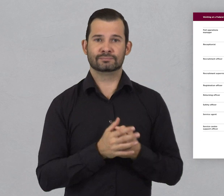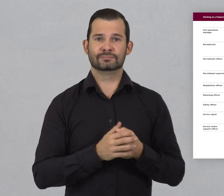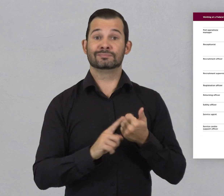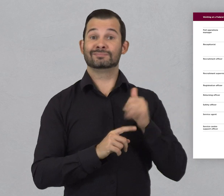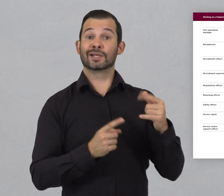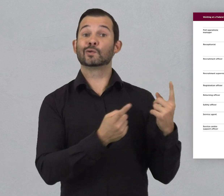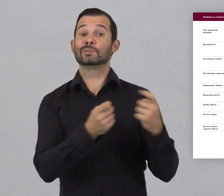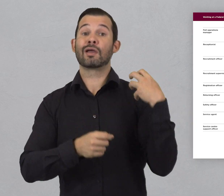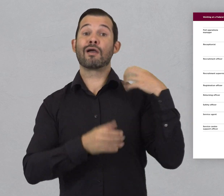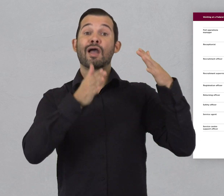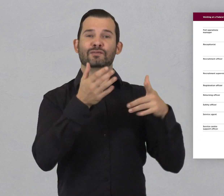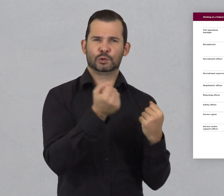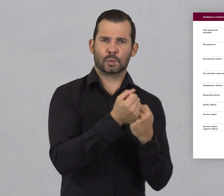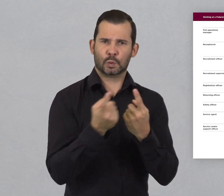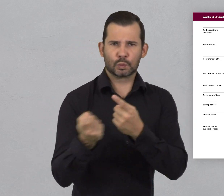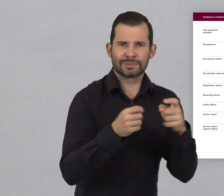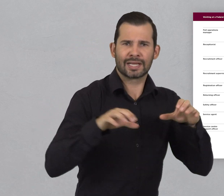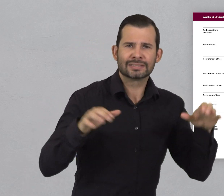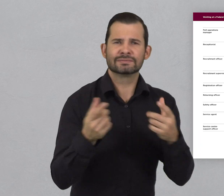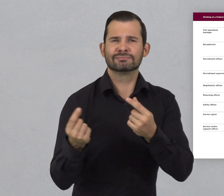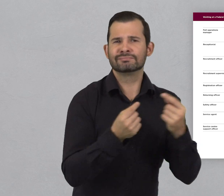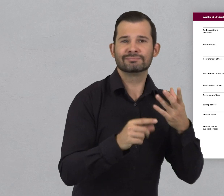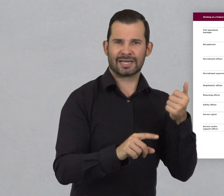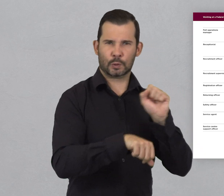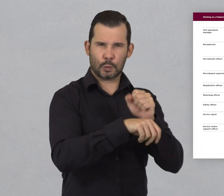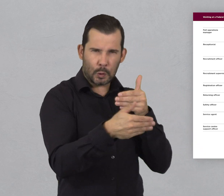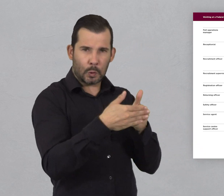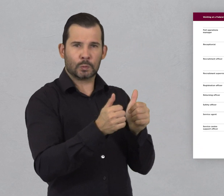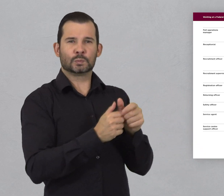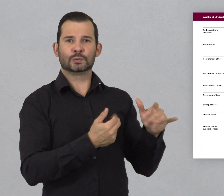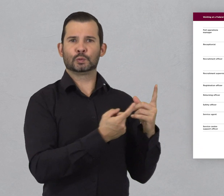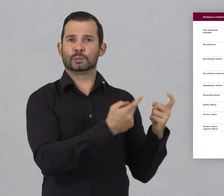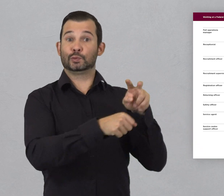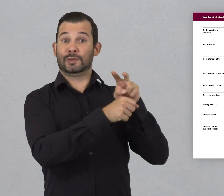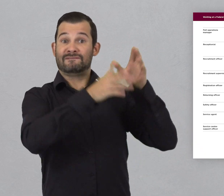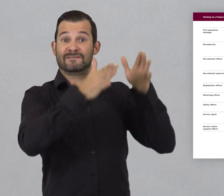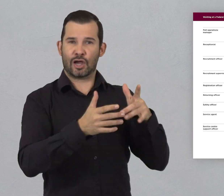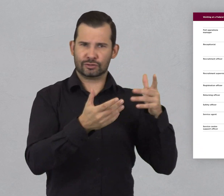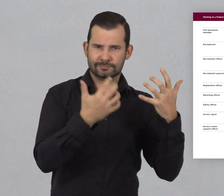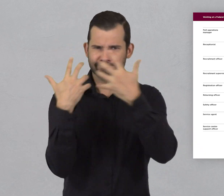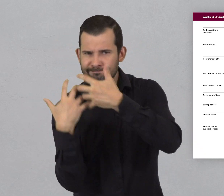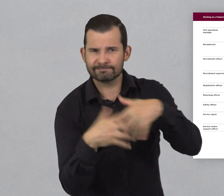supports recruitment activities and works closely with the recruitment supervisor to facilitate the